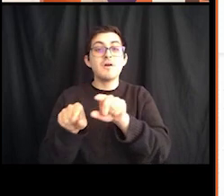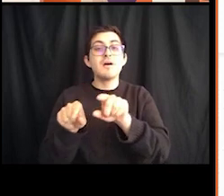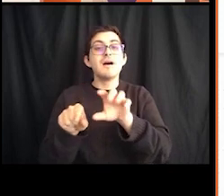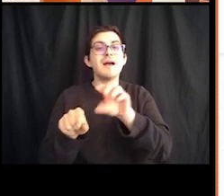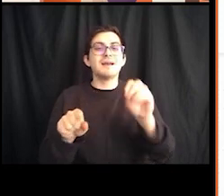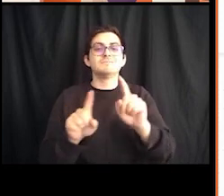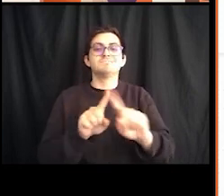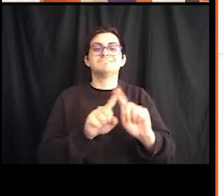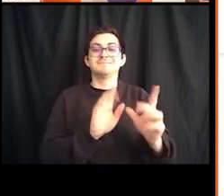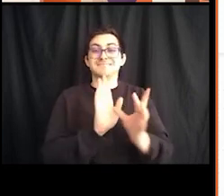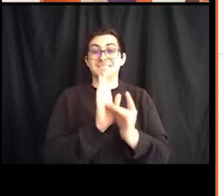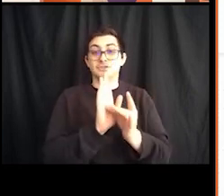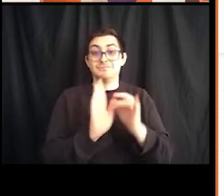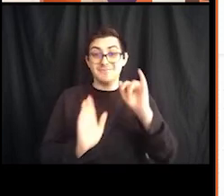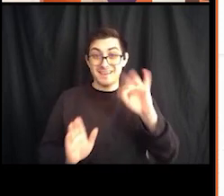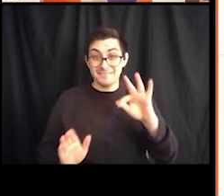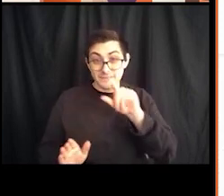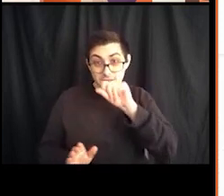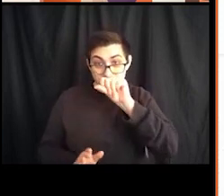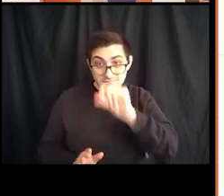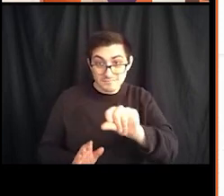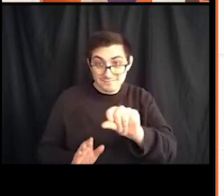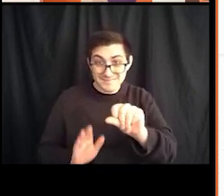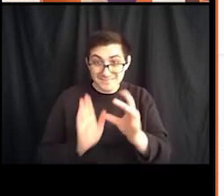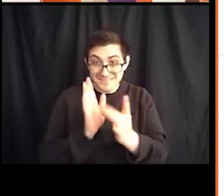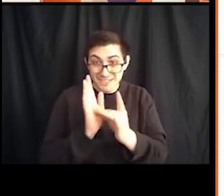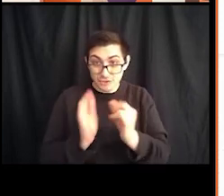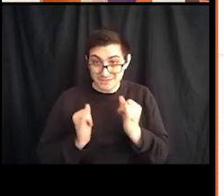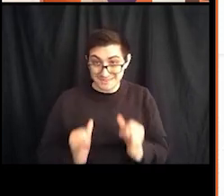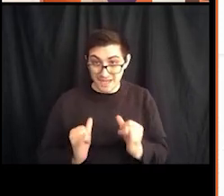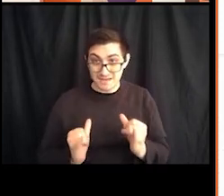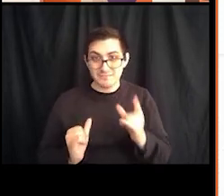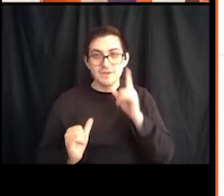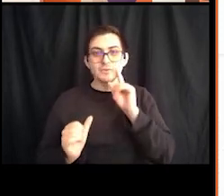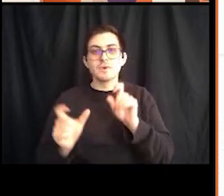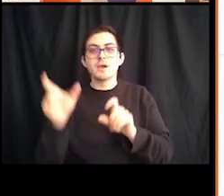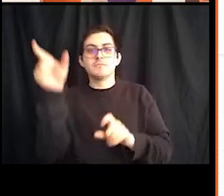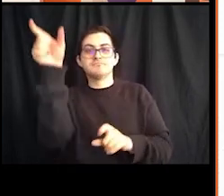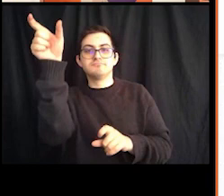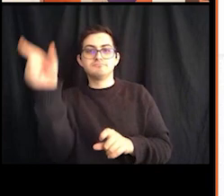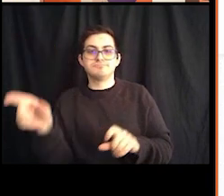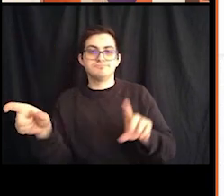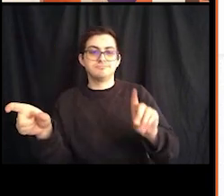or use the dock icon to keep up your components library.